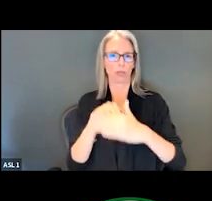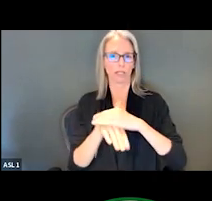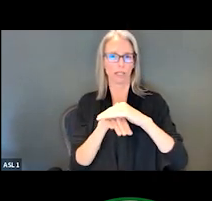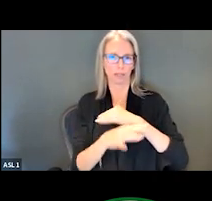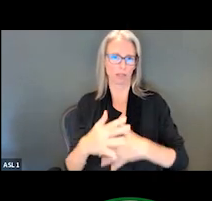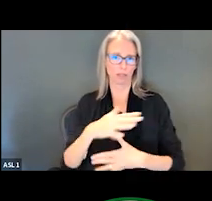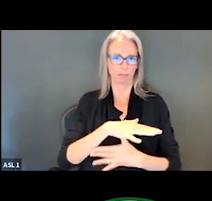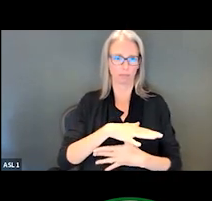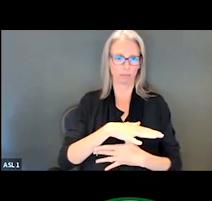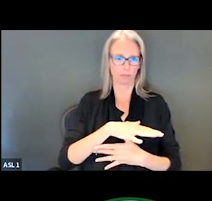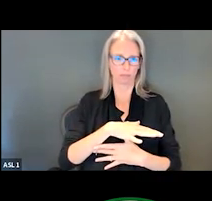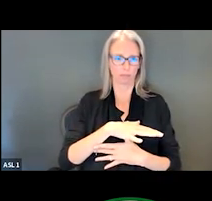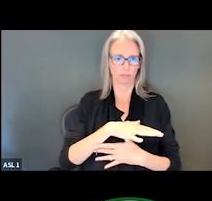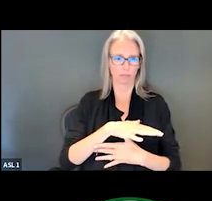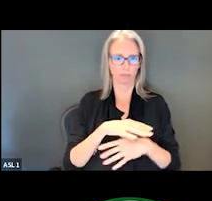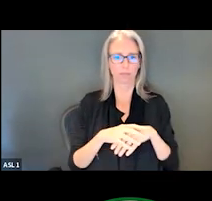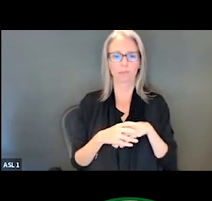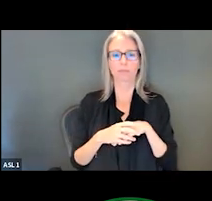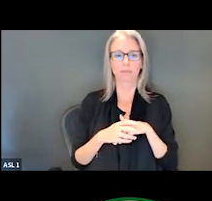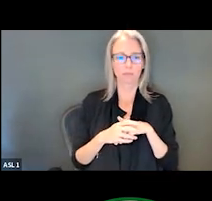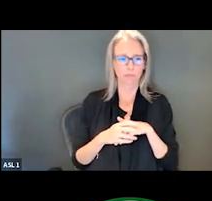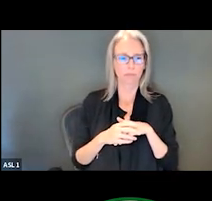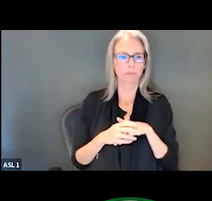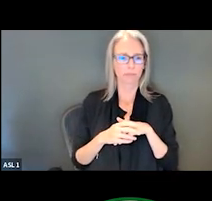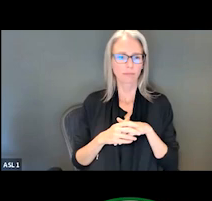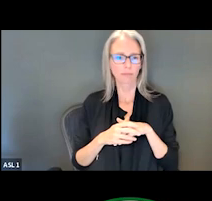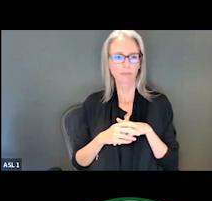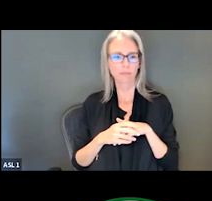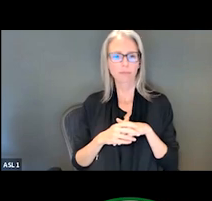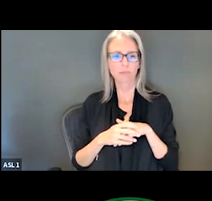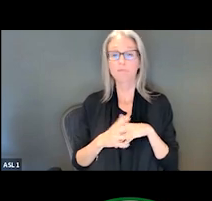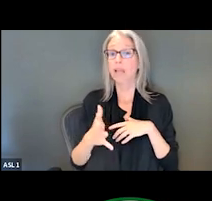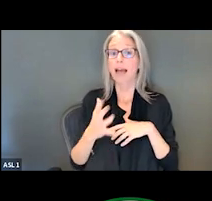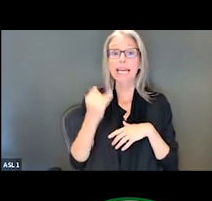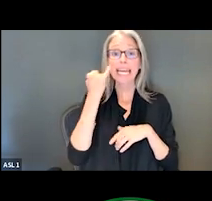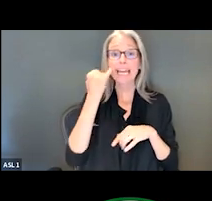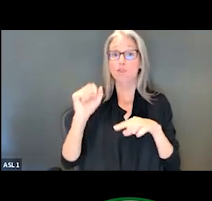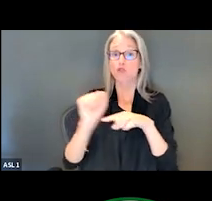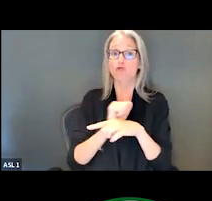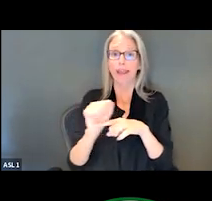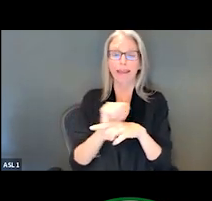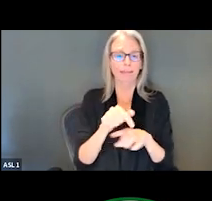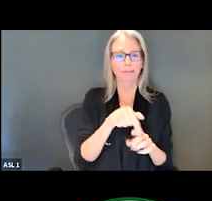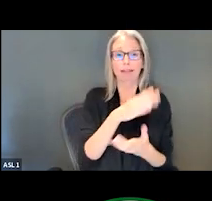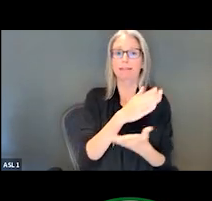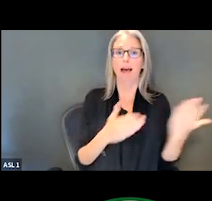And so it's really important to be thinking about that throughout. Throughout the employment.